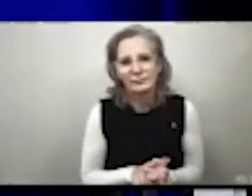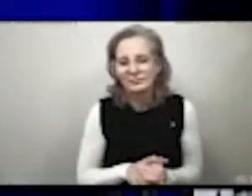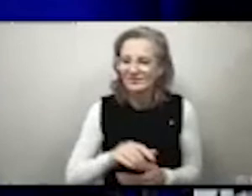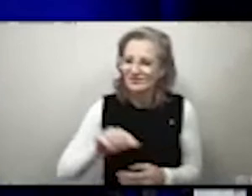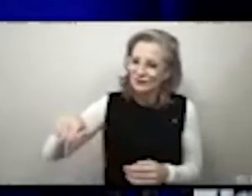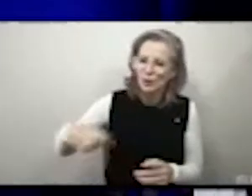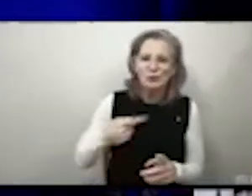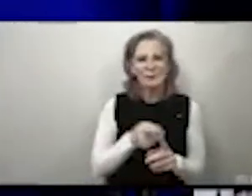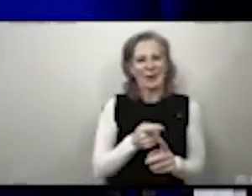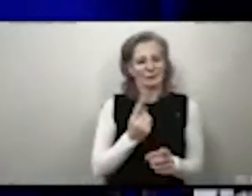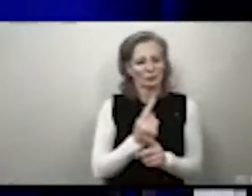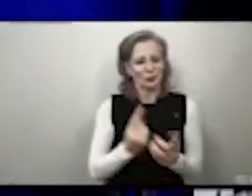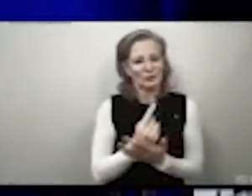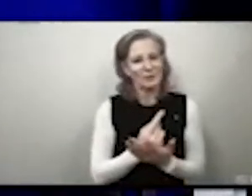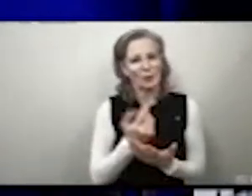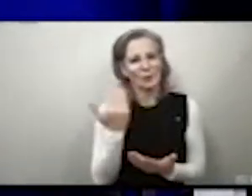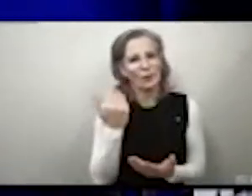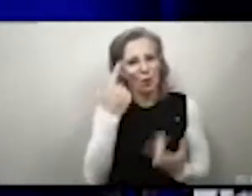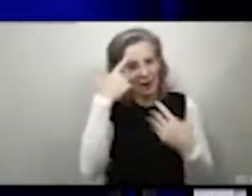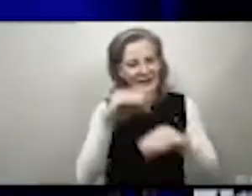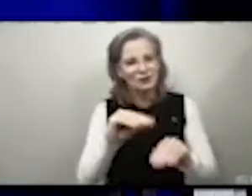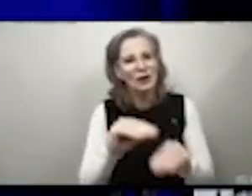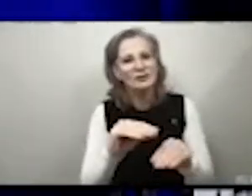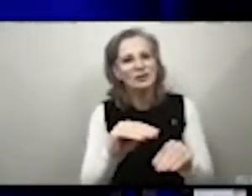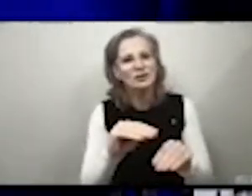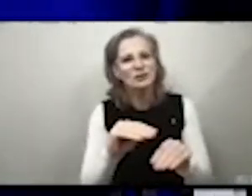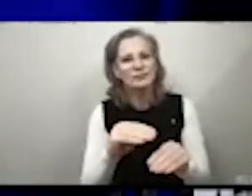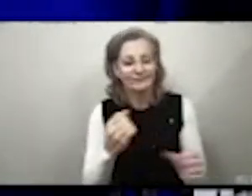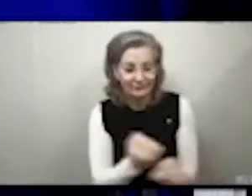It's about, it's about doing this in schools. It's about making those things actually